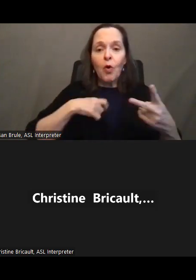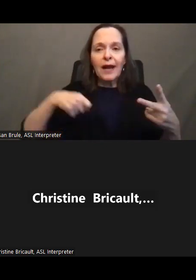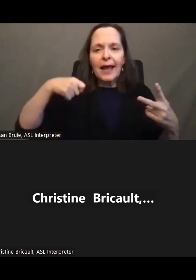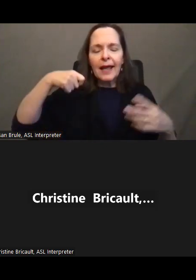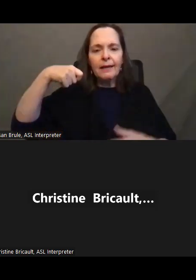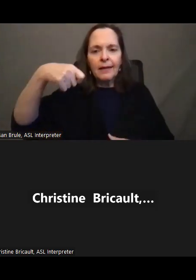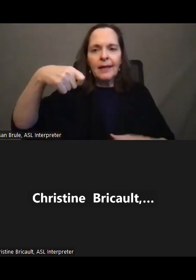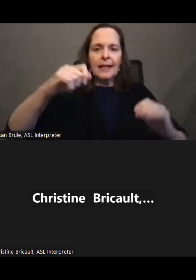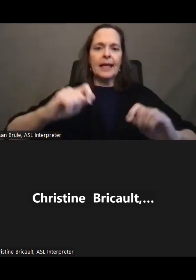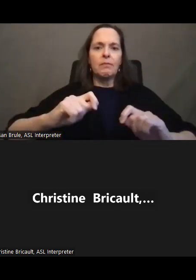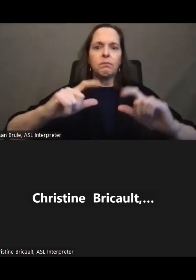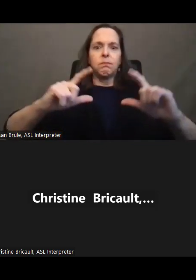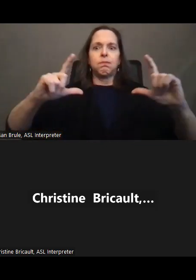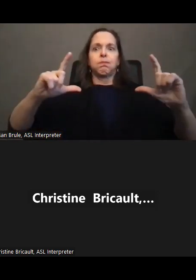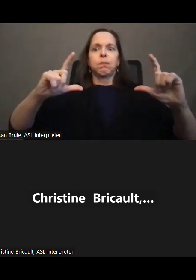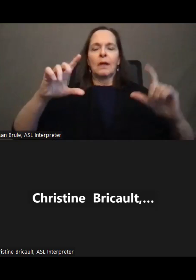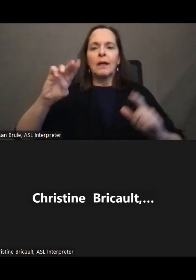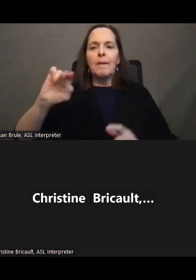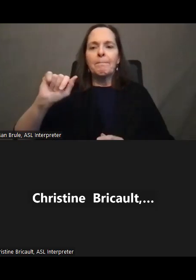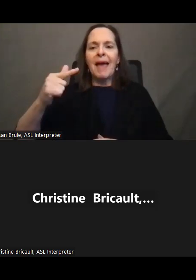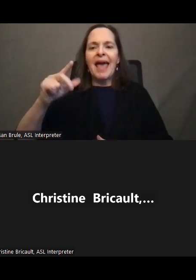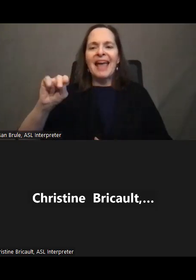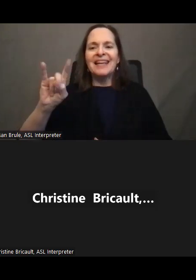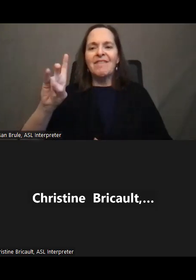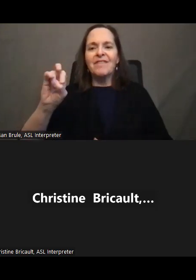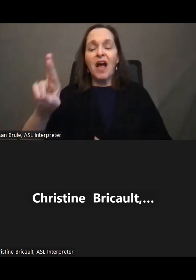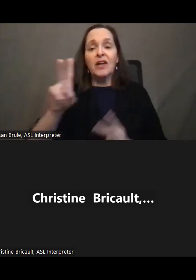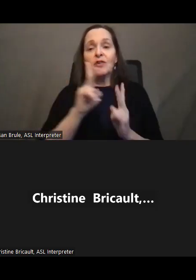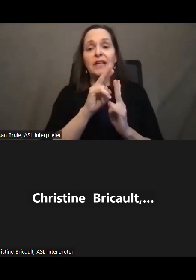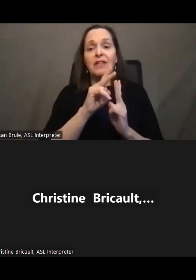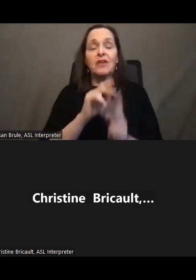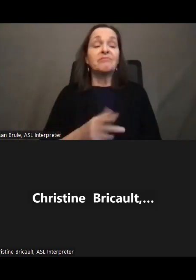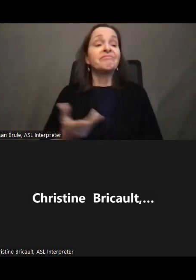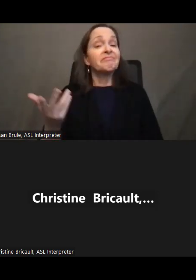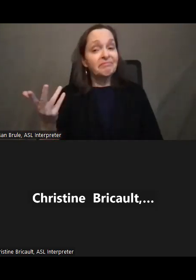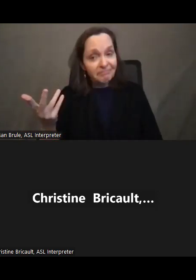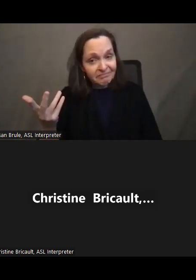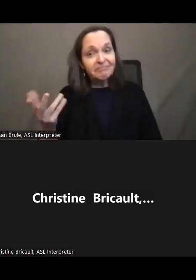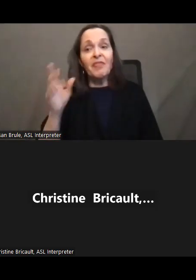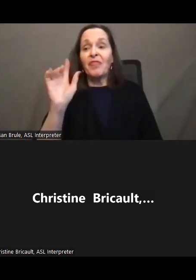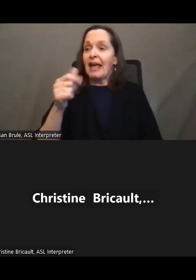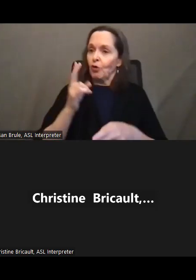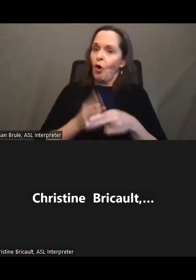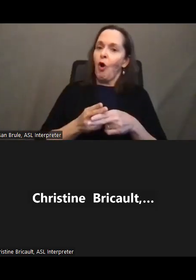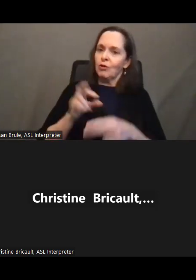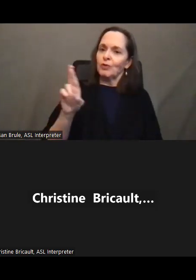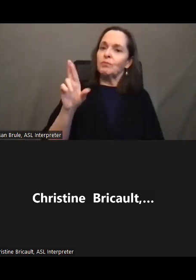All right, and so for our next scenario we've got mason, who is an